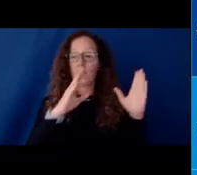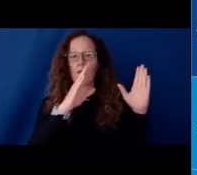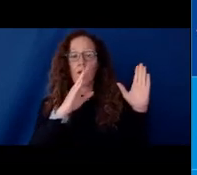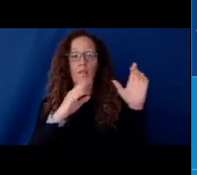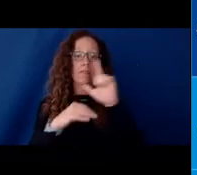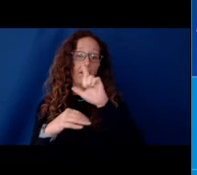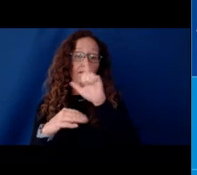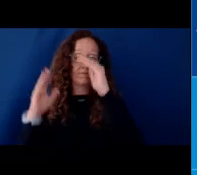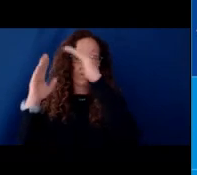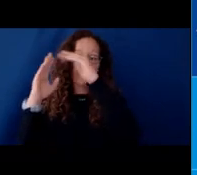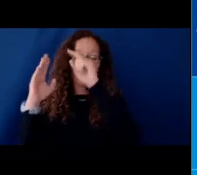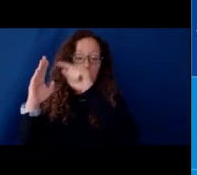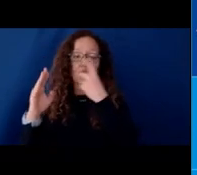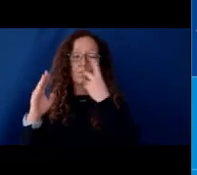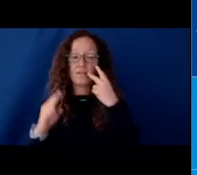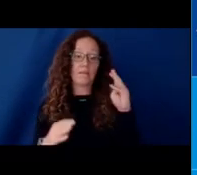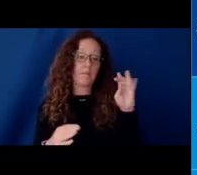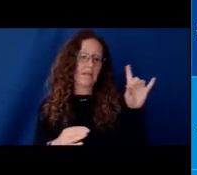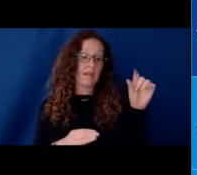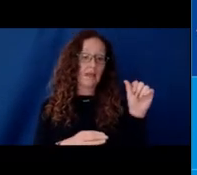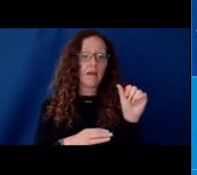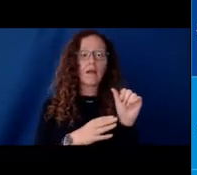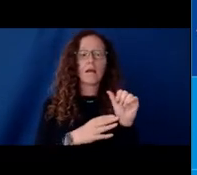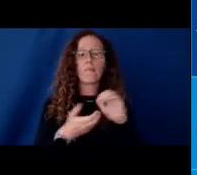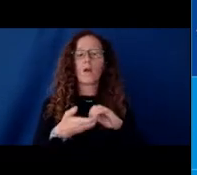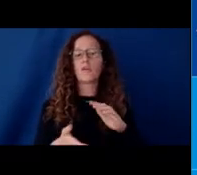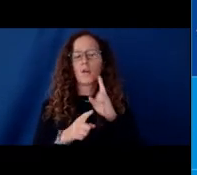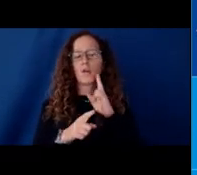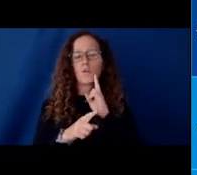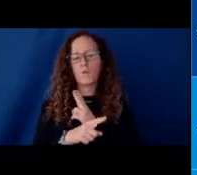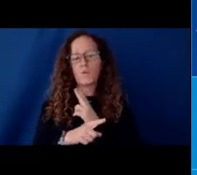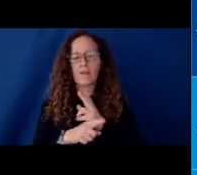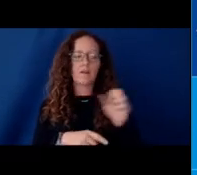their broadcast and social media channels. Health partners are including it in their own briefings